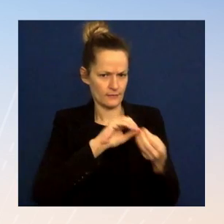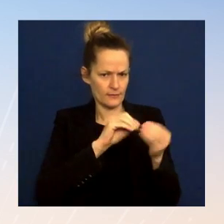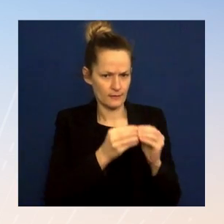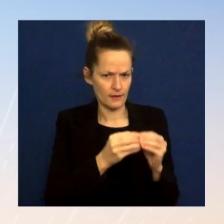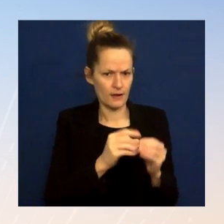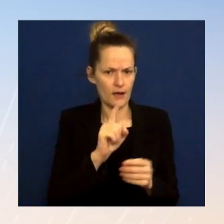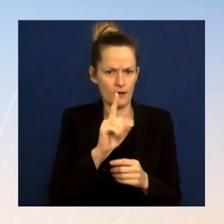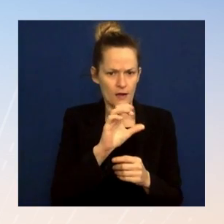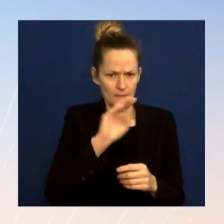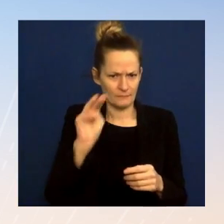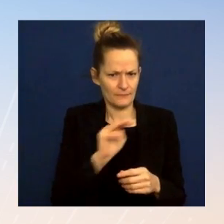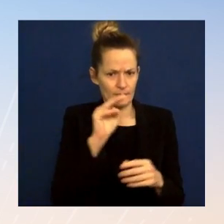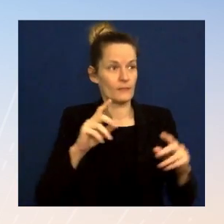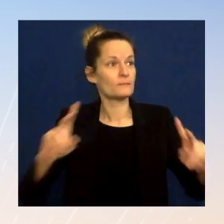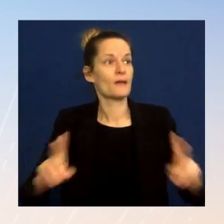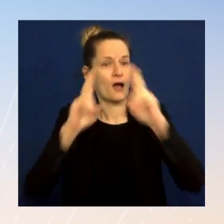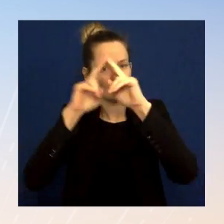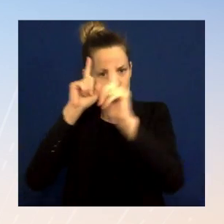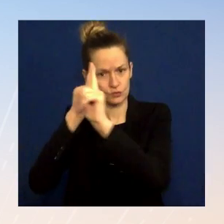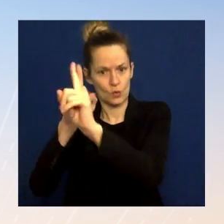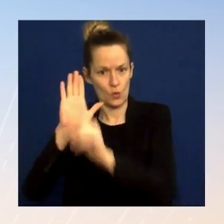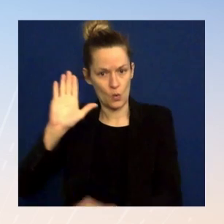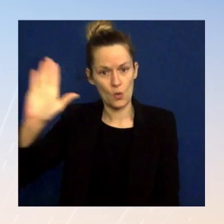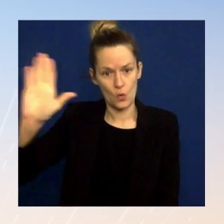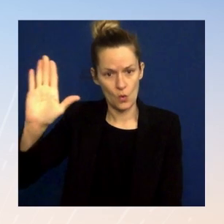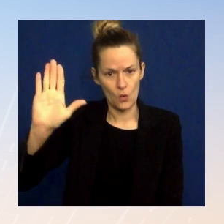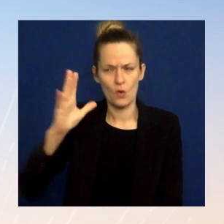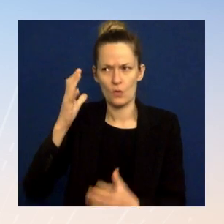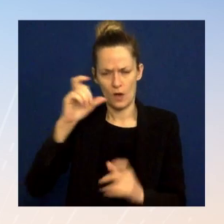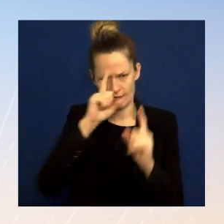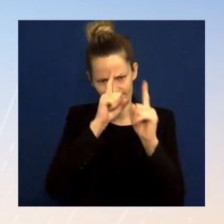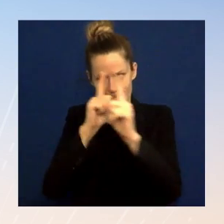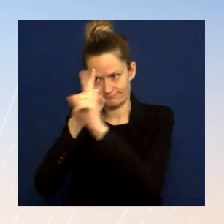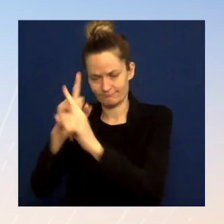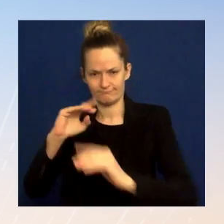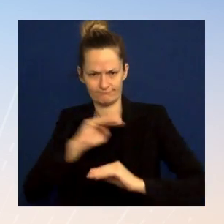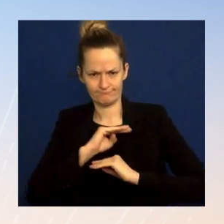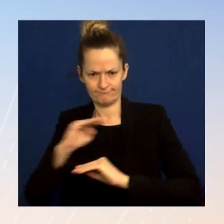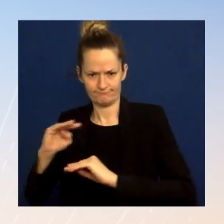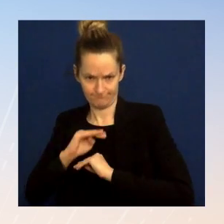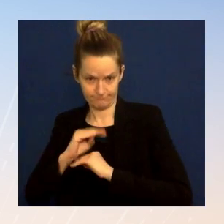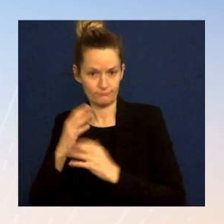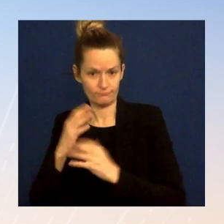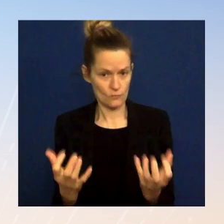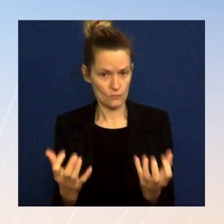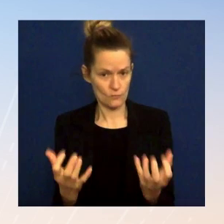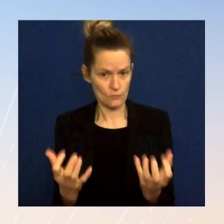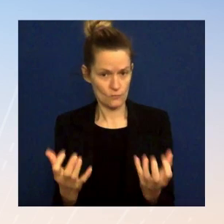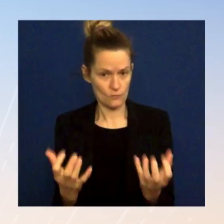He also intends to address the short-term imbalance in supply and demand in the global energy picture